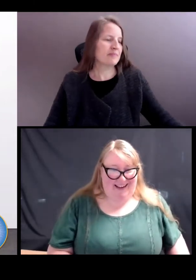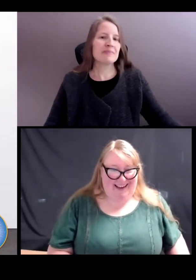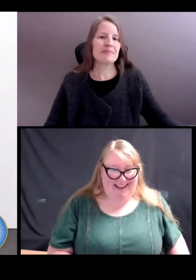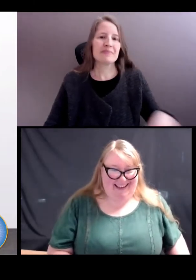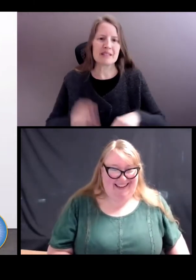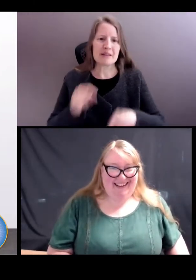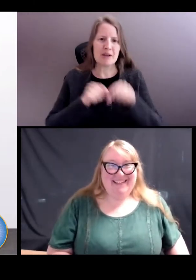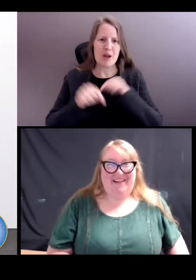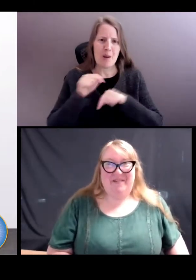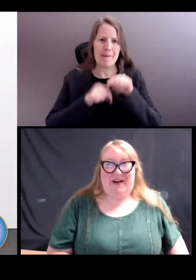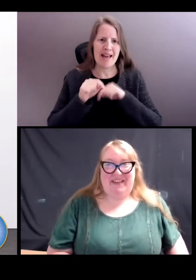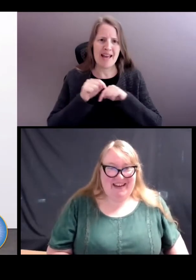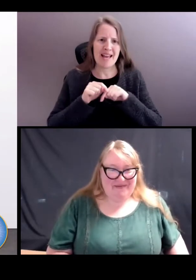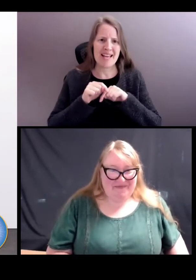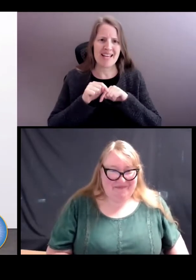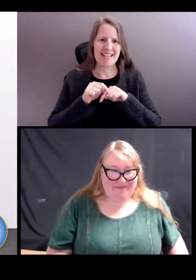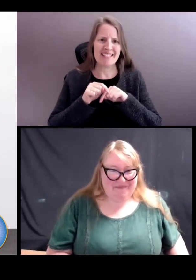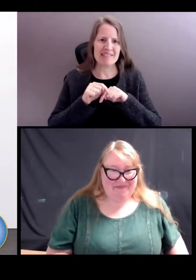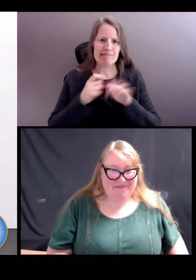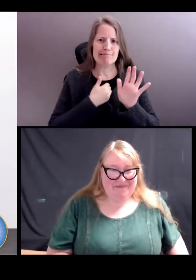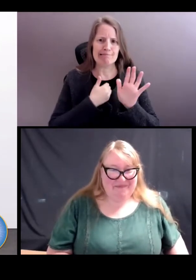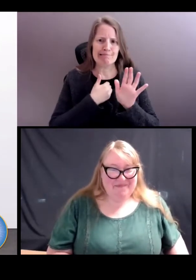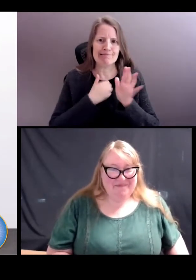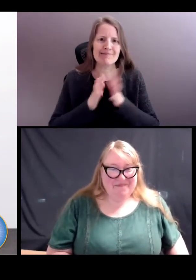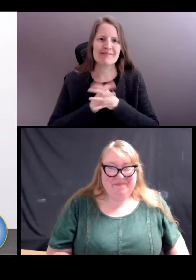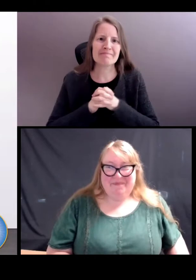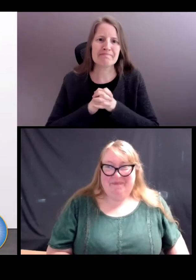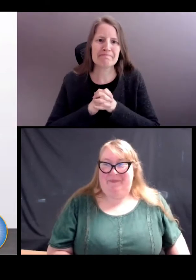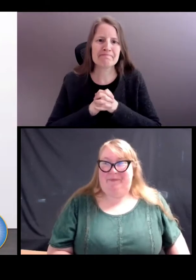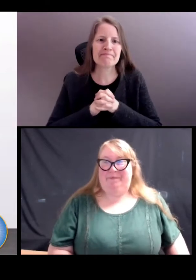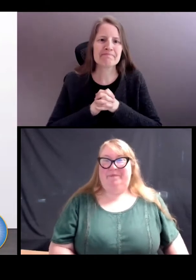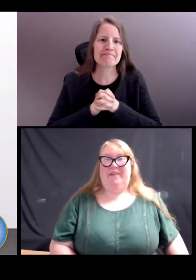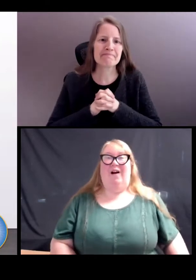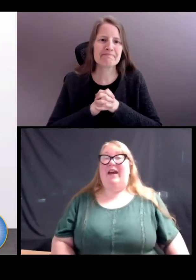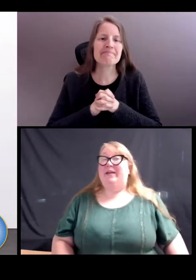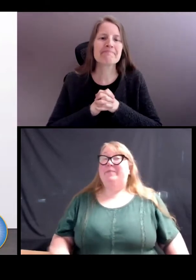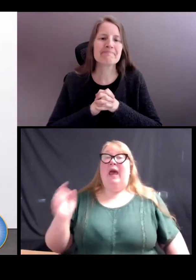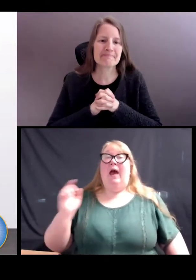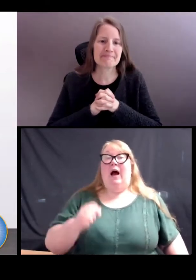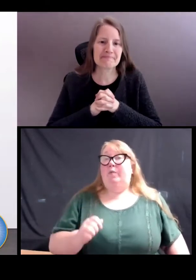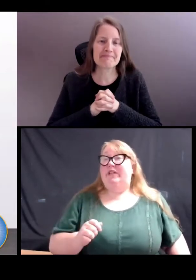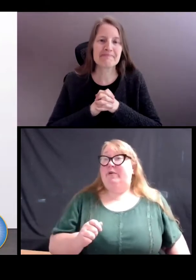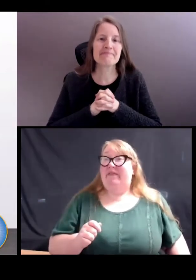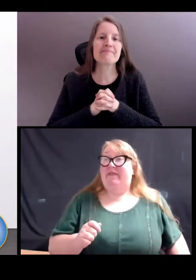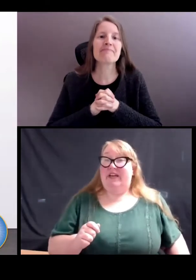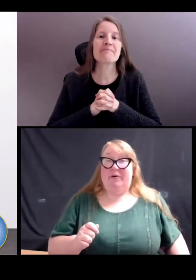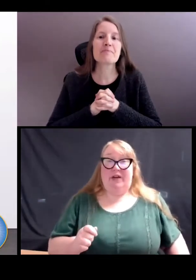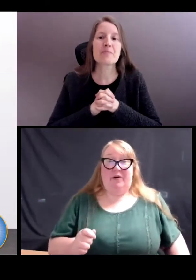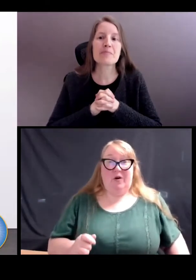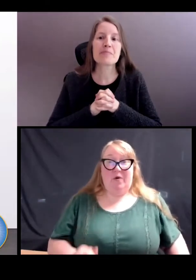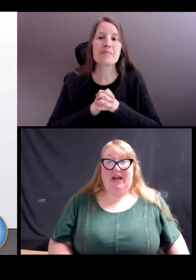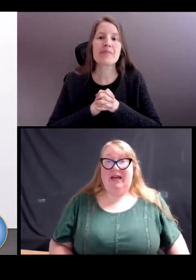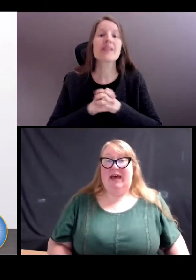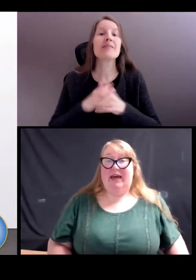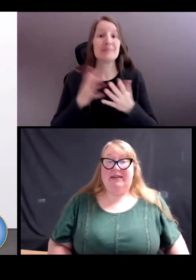Sorry about that! All right we do have a video here real quick